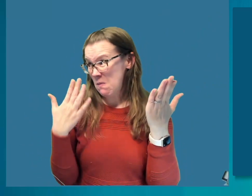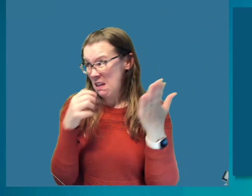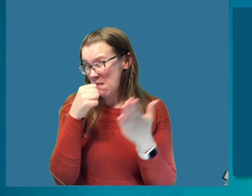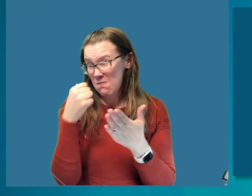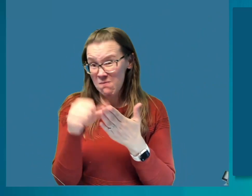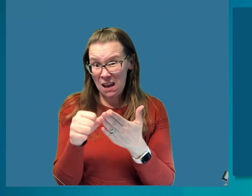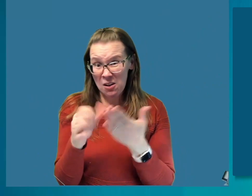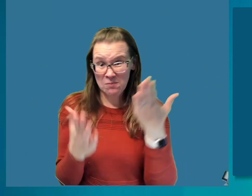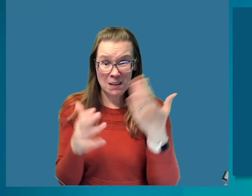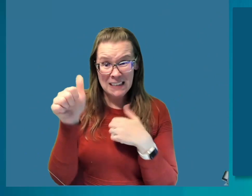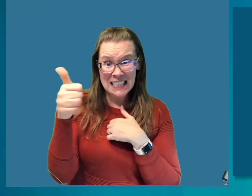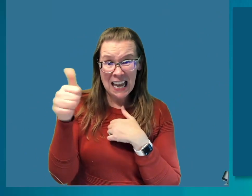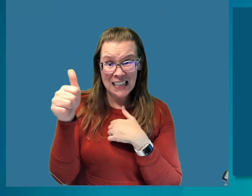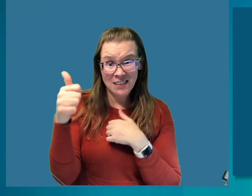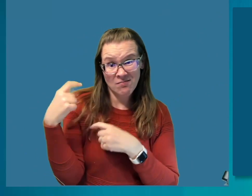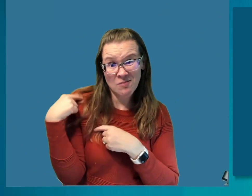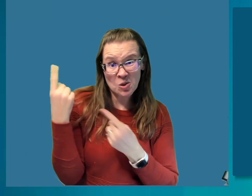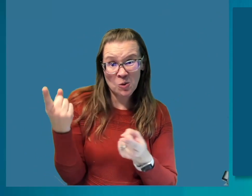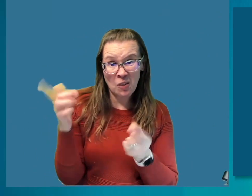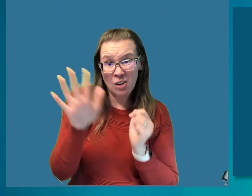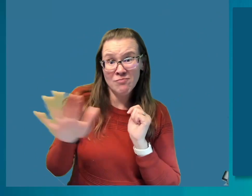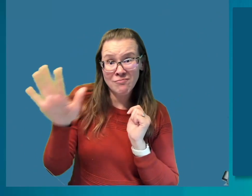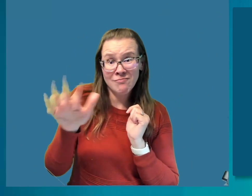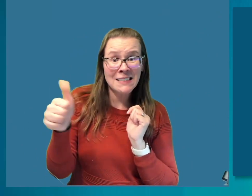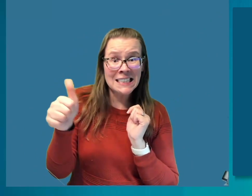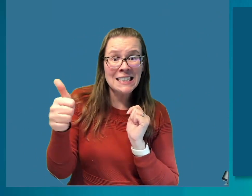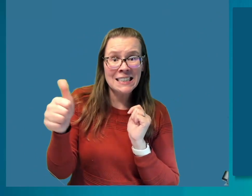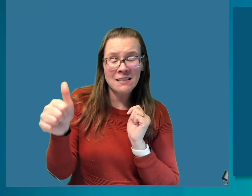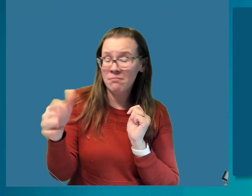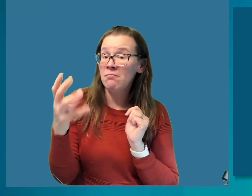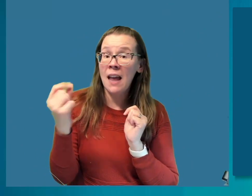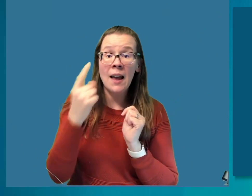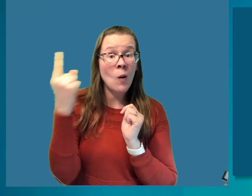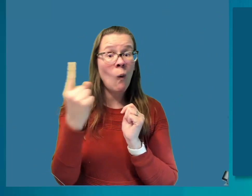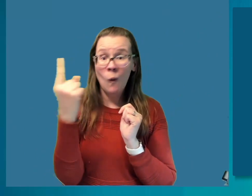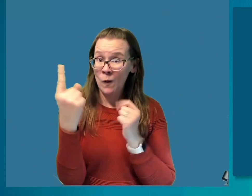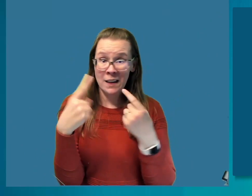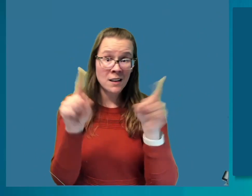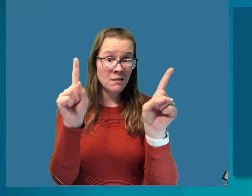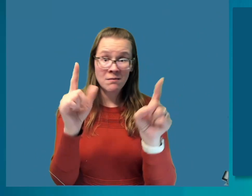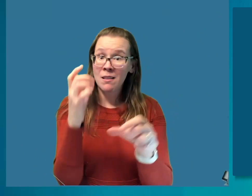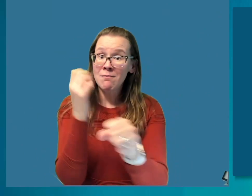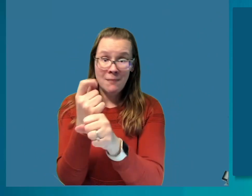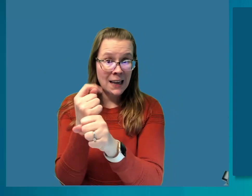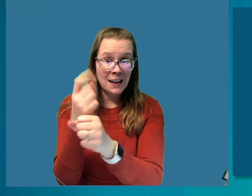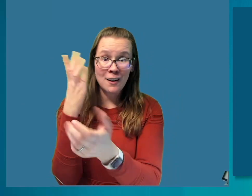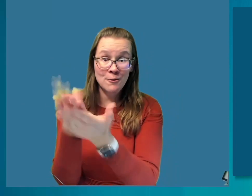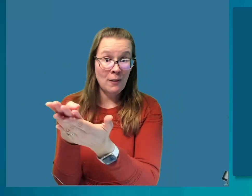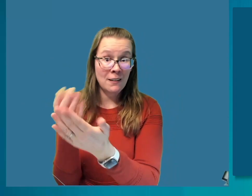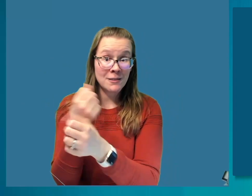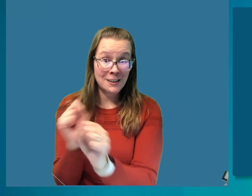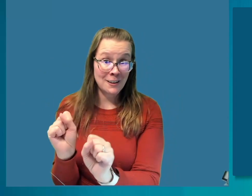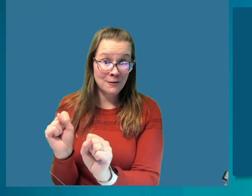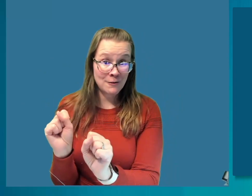to get them through the mail. I've probably mailed maybe 10 postcards so far and I've,